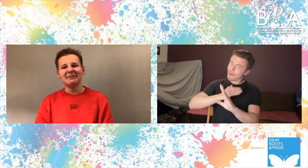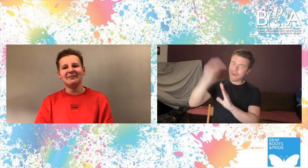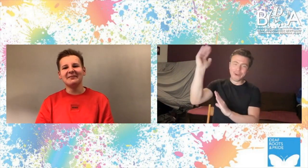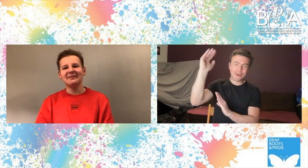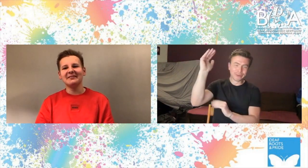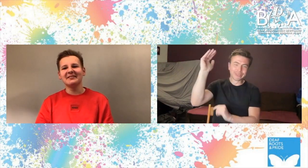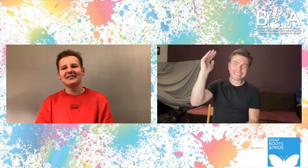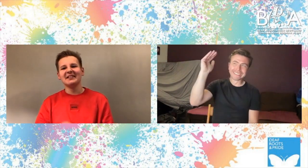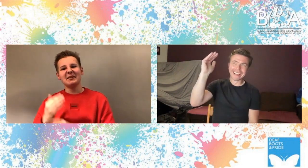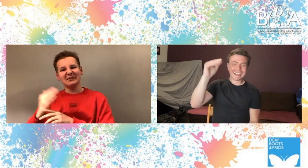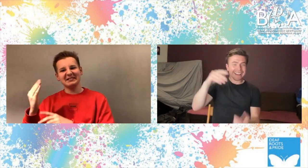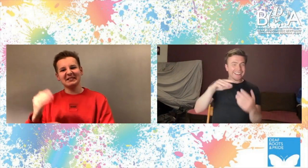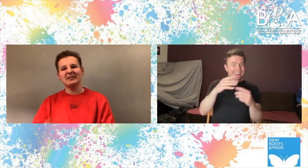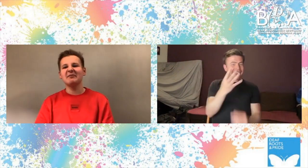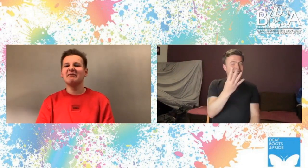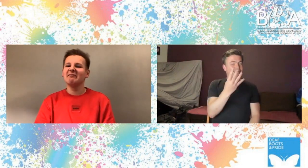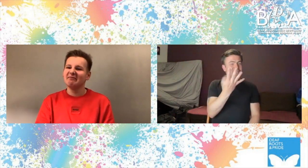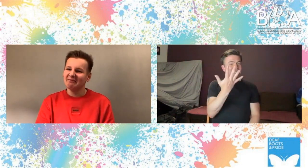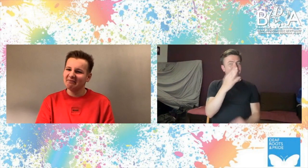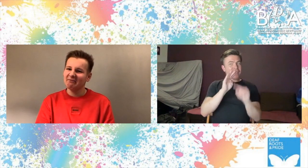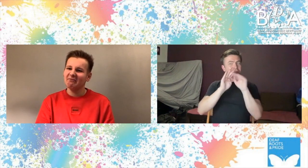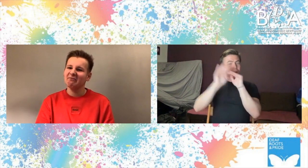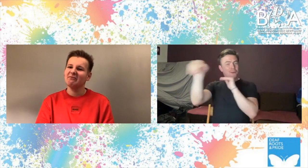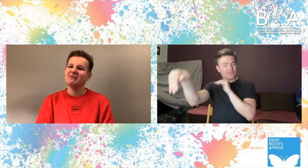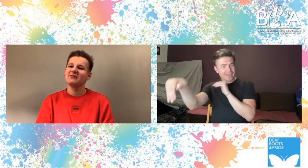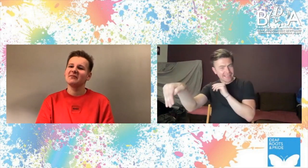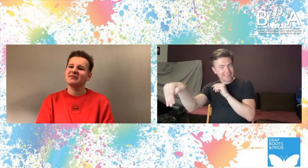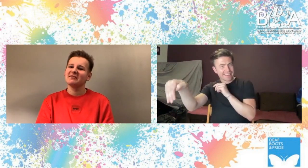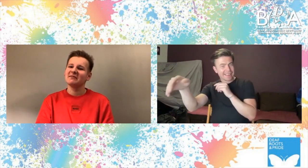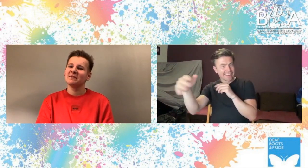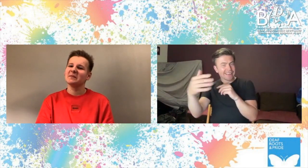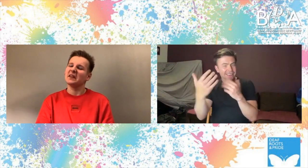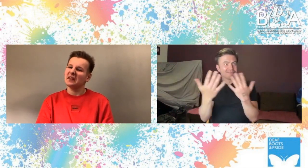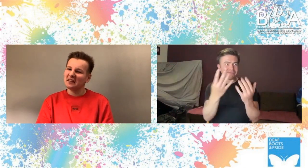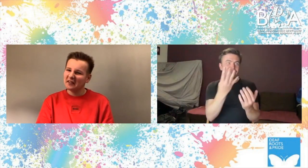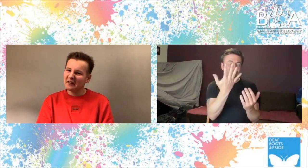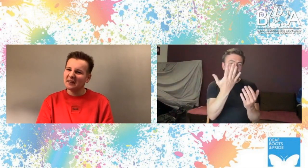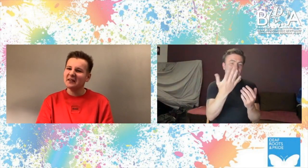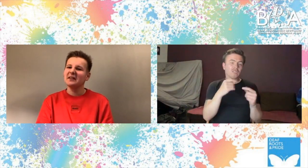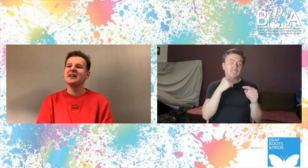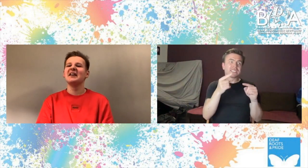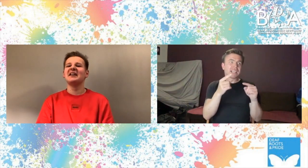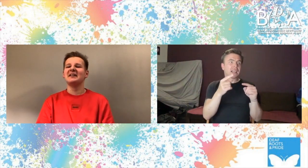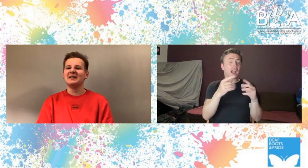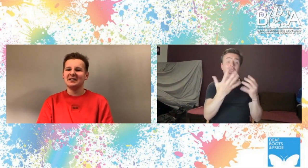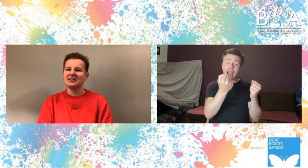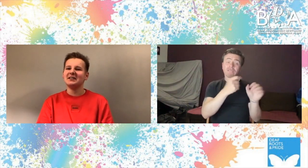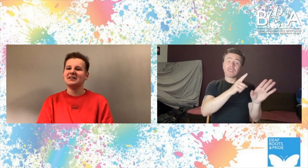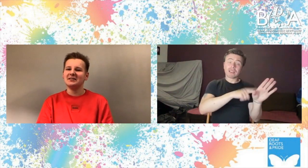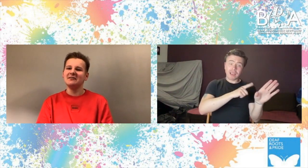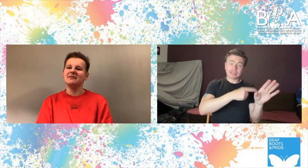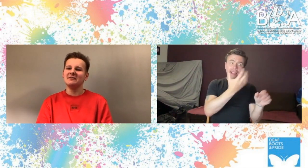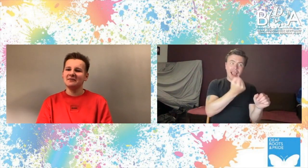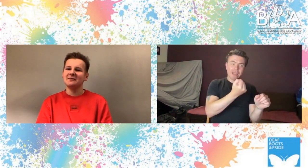Most are older, yes. Forty-five and over! I would say there are some young